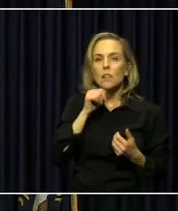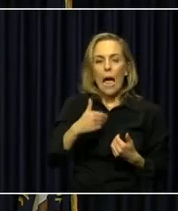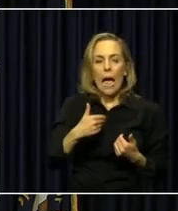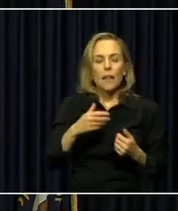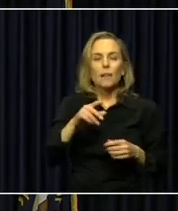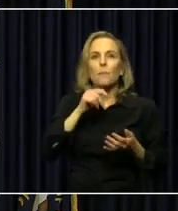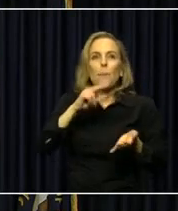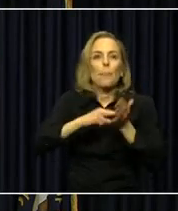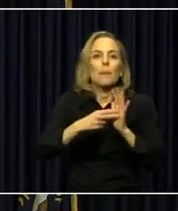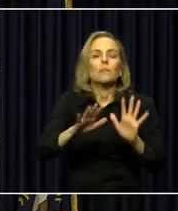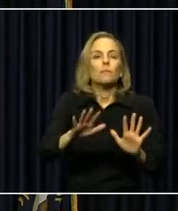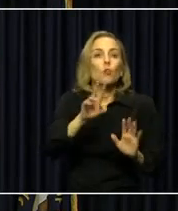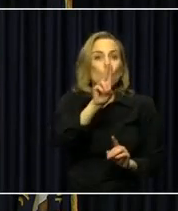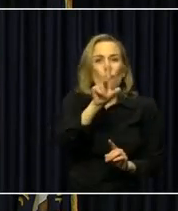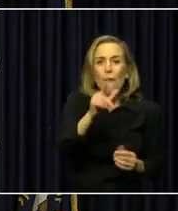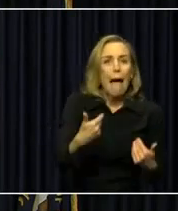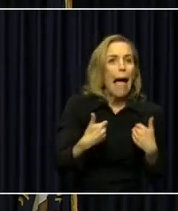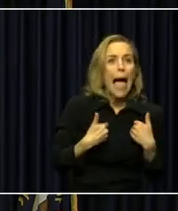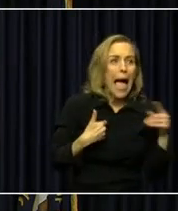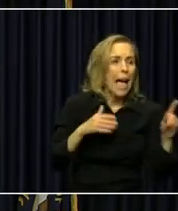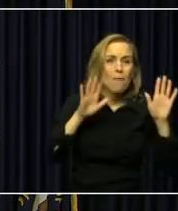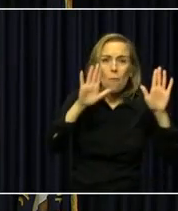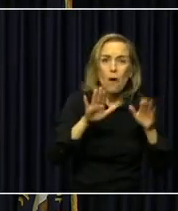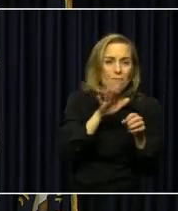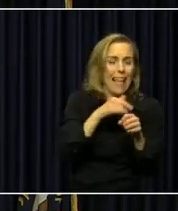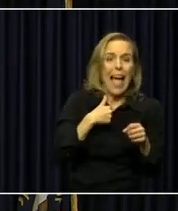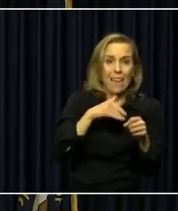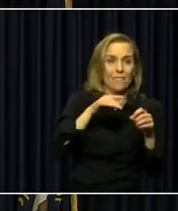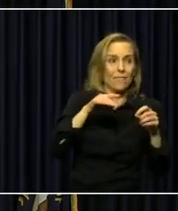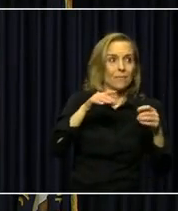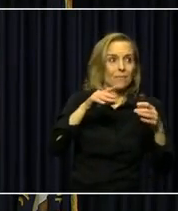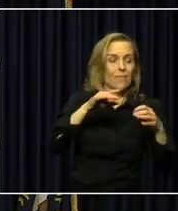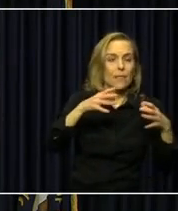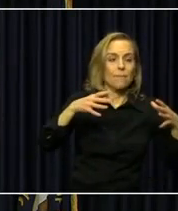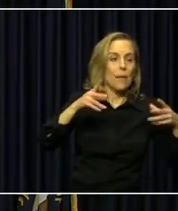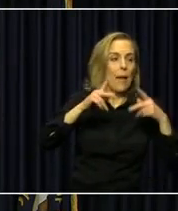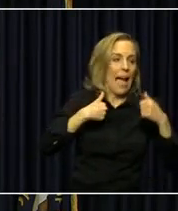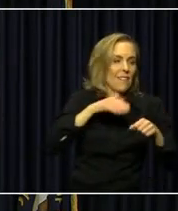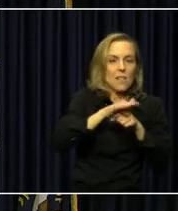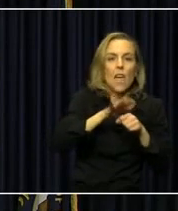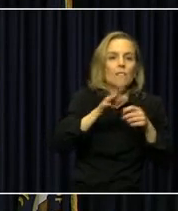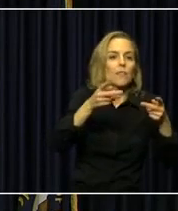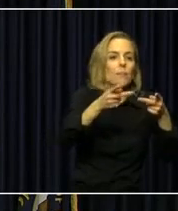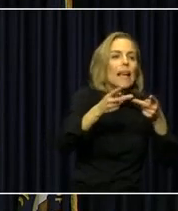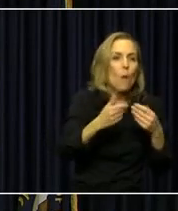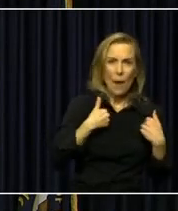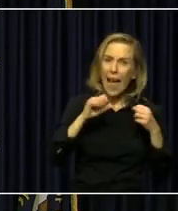DR. CRYSTAL MILLER WHO HEAD THE